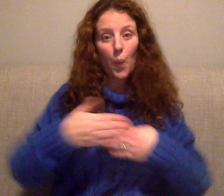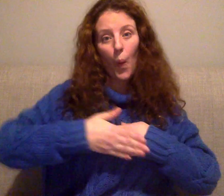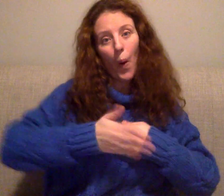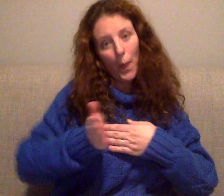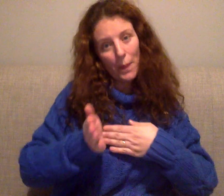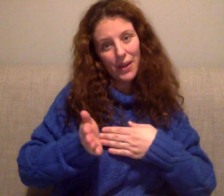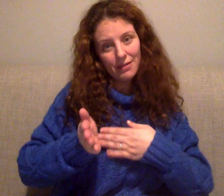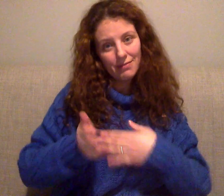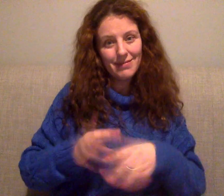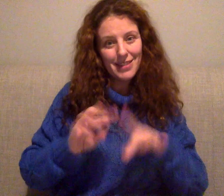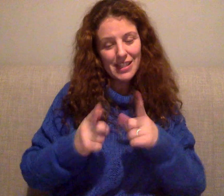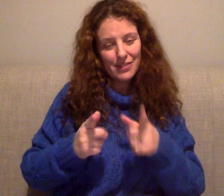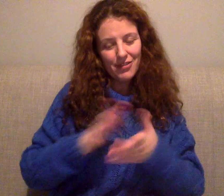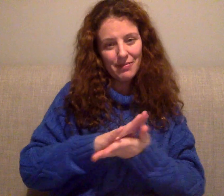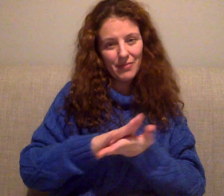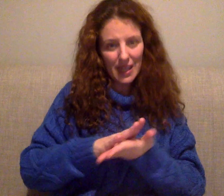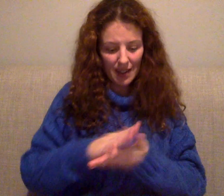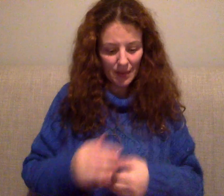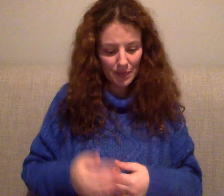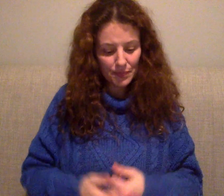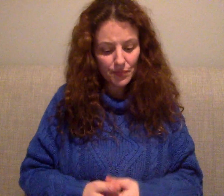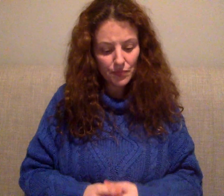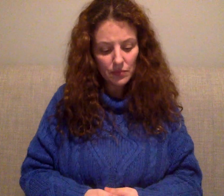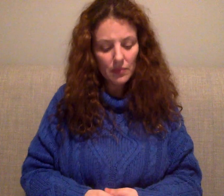Or open, different meaning.